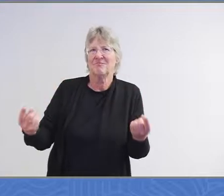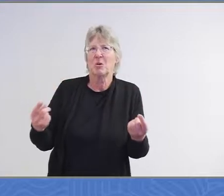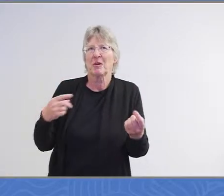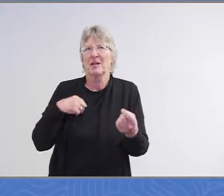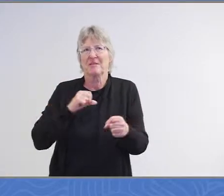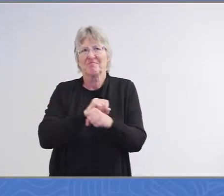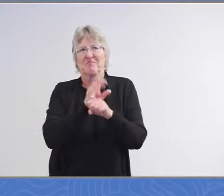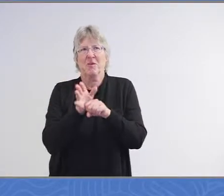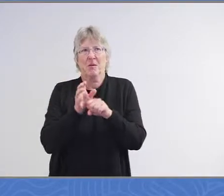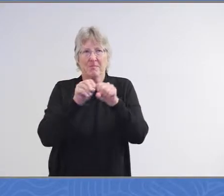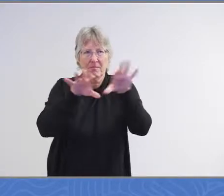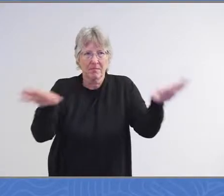#NotproudtobeLBUSD.